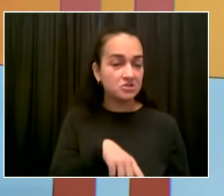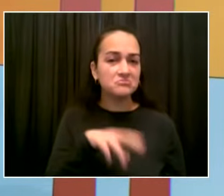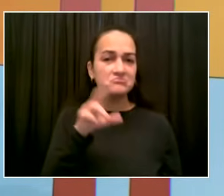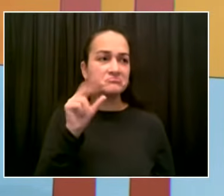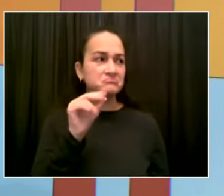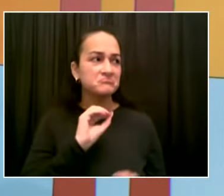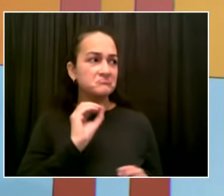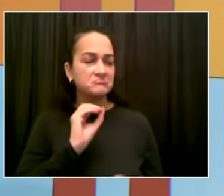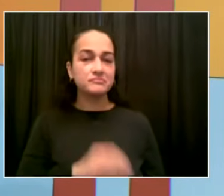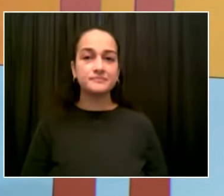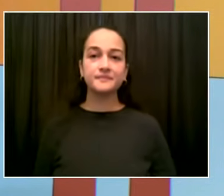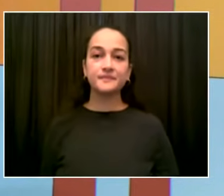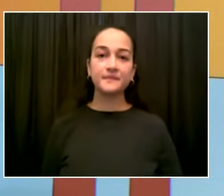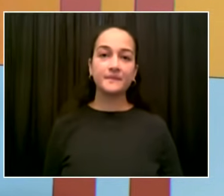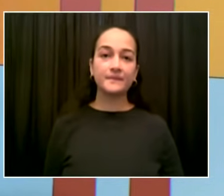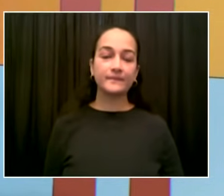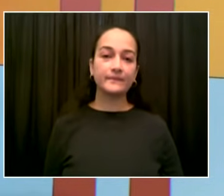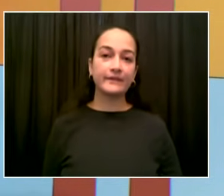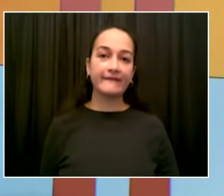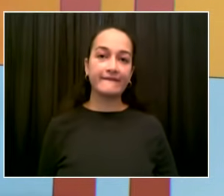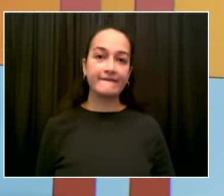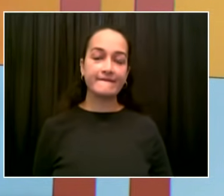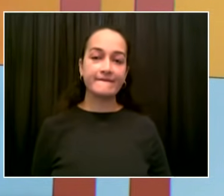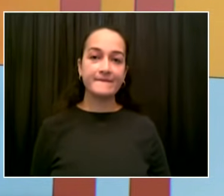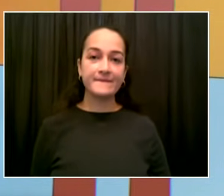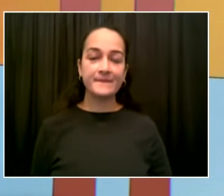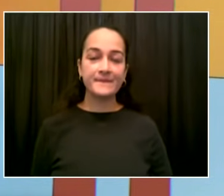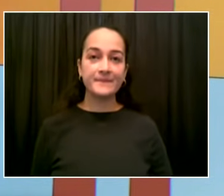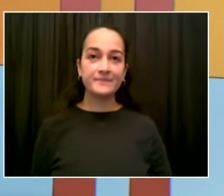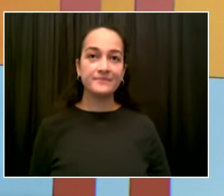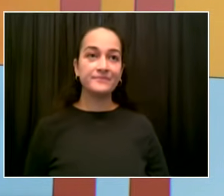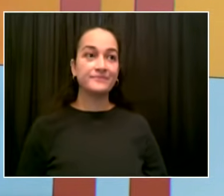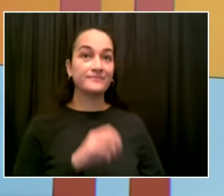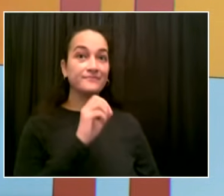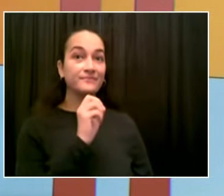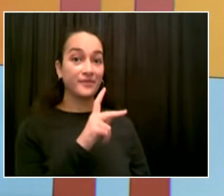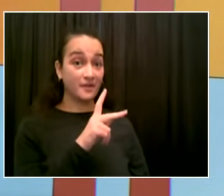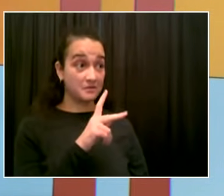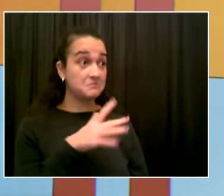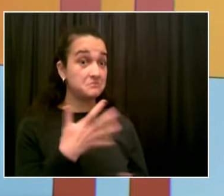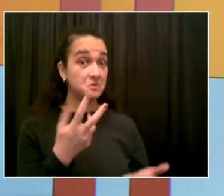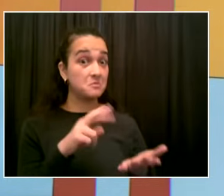TO ADD ON THAT? NO, SIR, THANK YOU. OKAYGO, AHD,EA HRYEN.